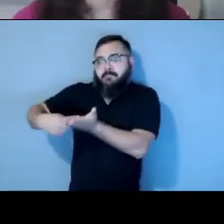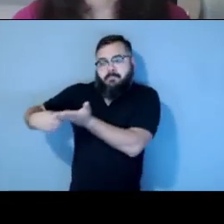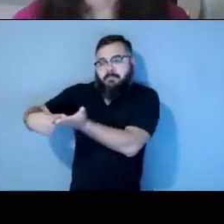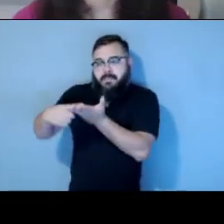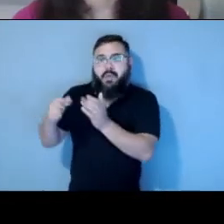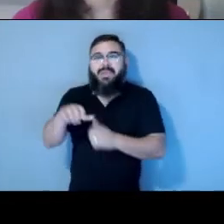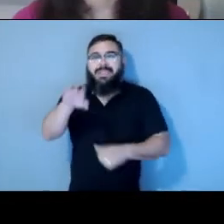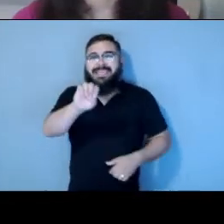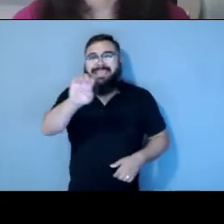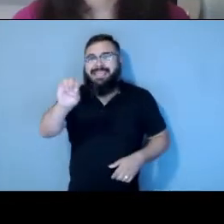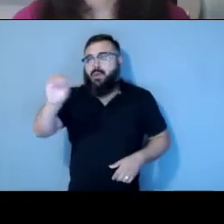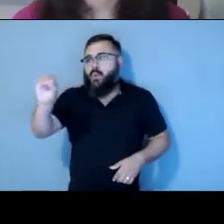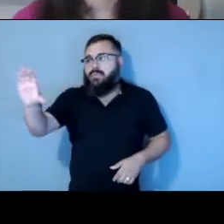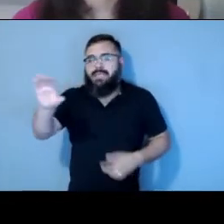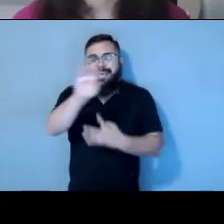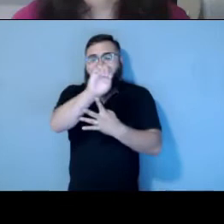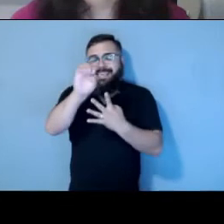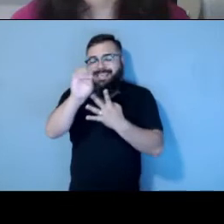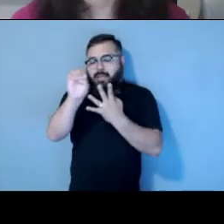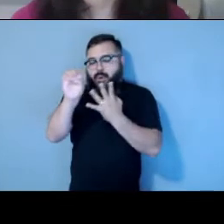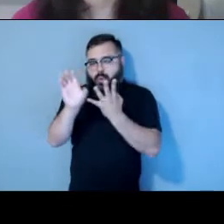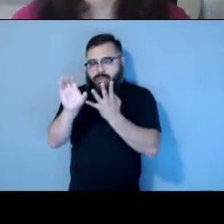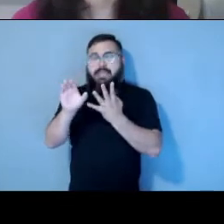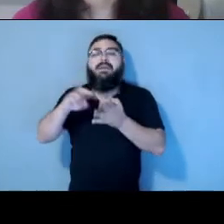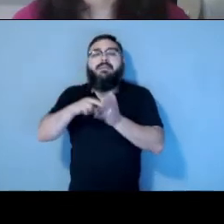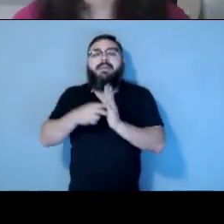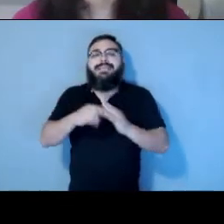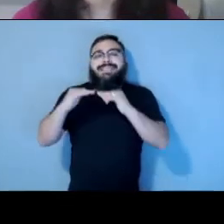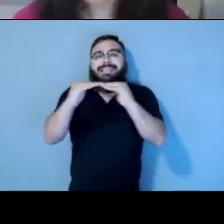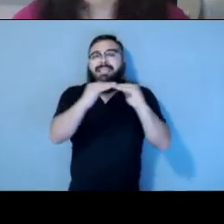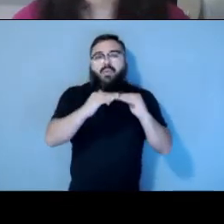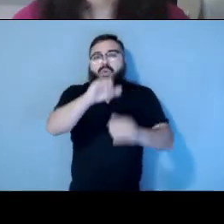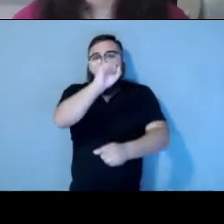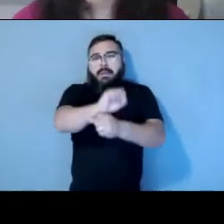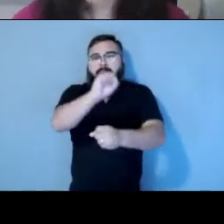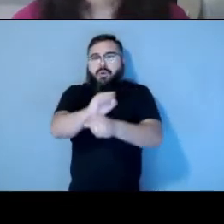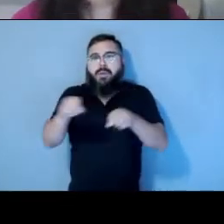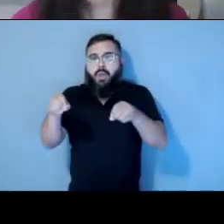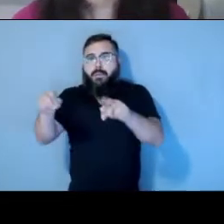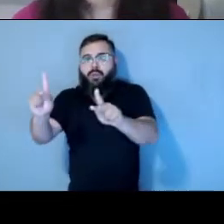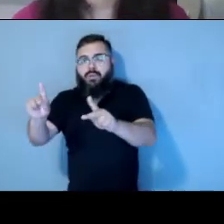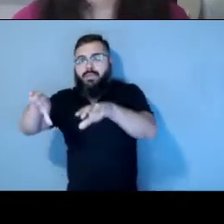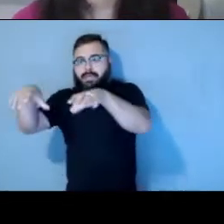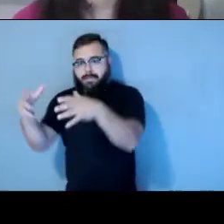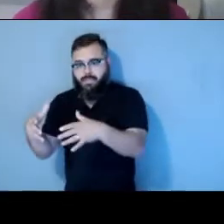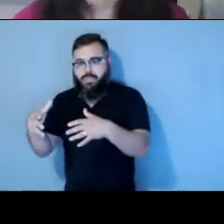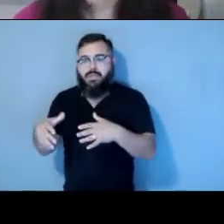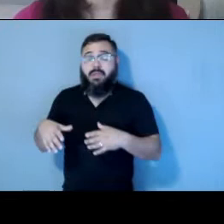which was the Equal Employment Opportunity Commission that this idea of what's called long COVID potentially is a disability,